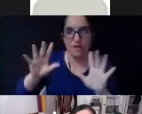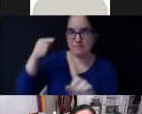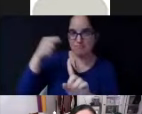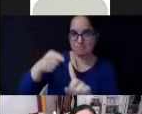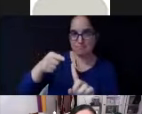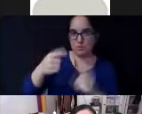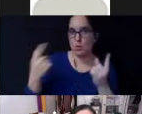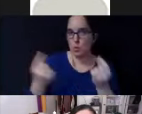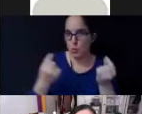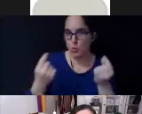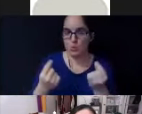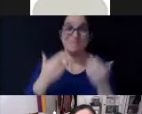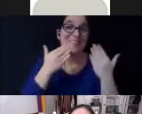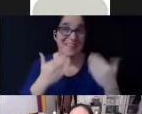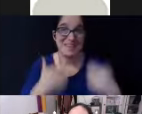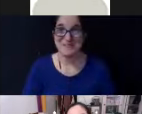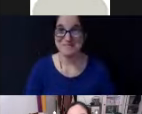Thank you. Thank you, Kara.